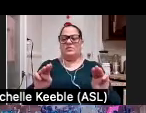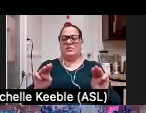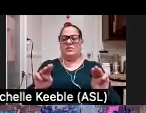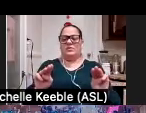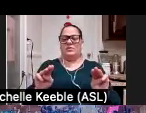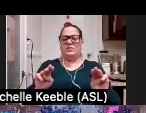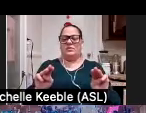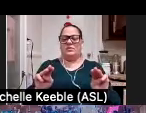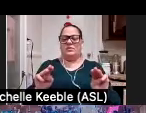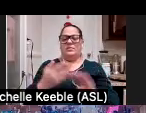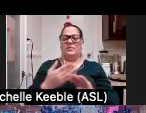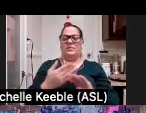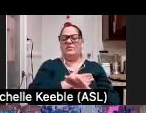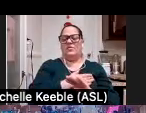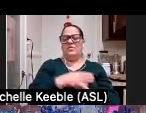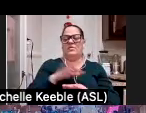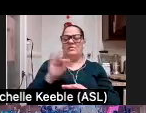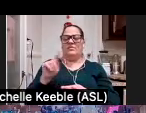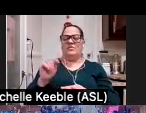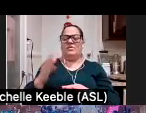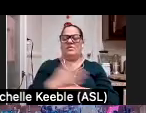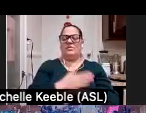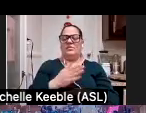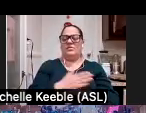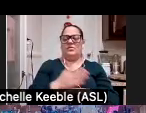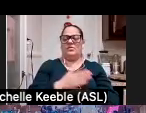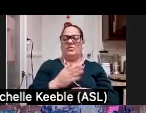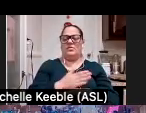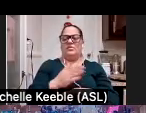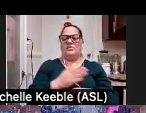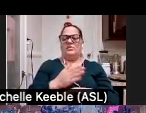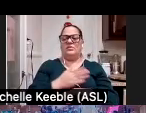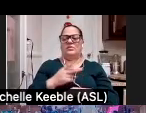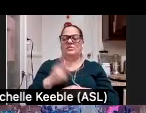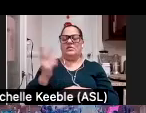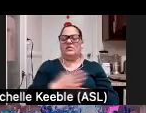like, you know, before the flood and before the construction. Well, second construction. Um, so